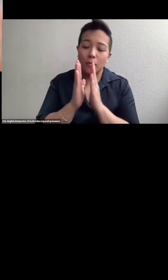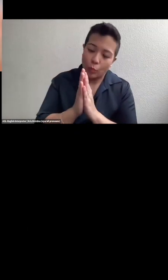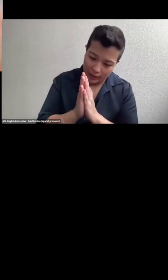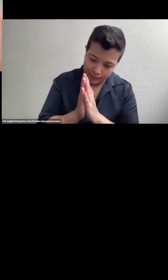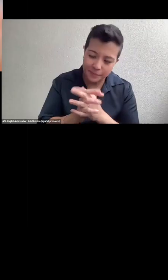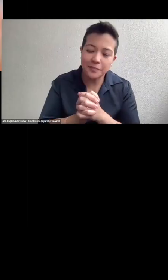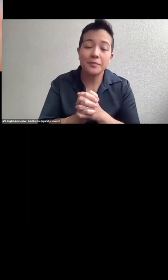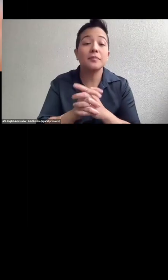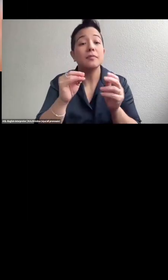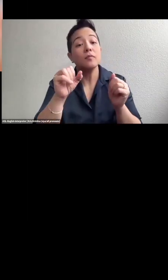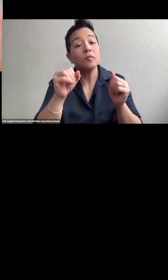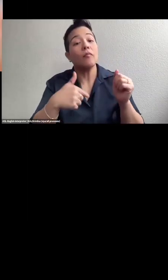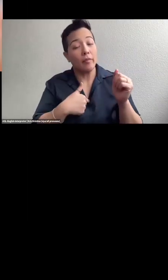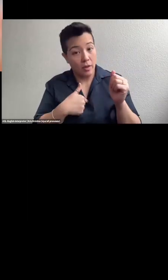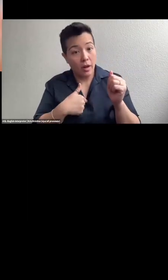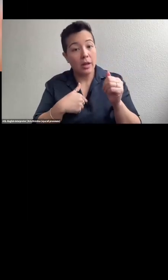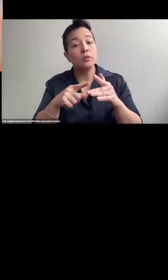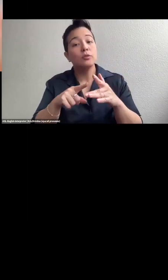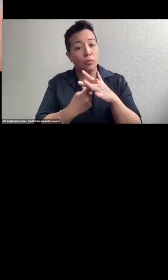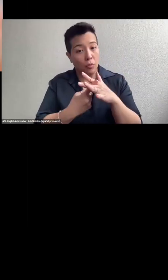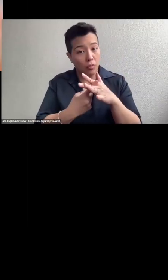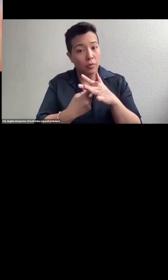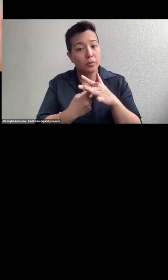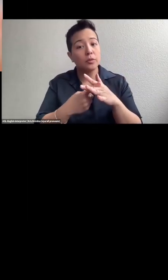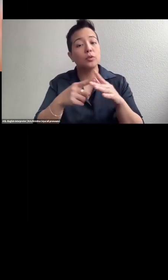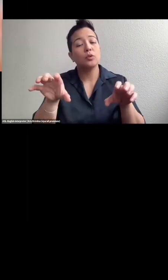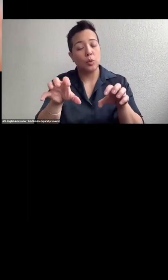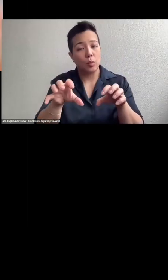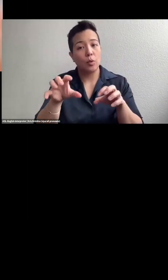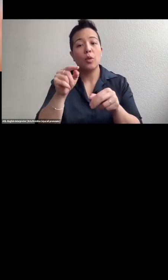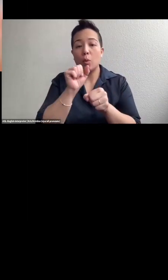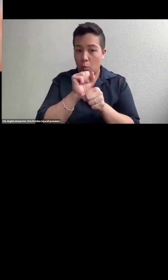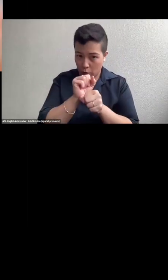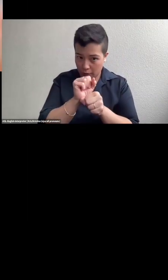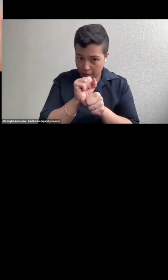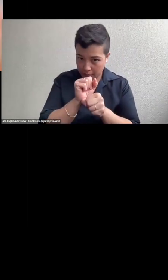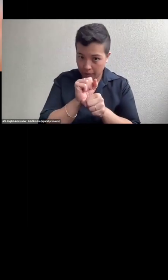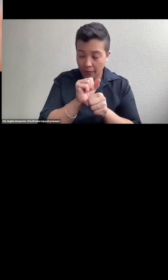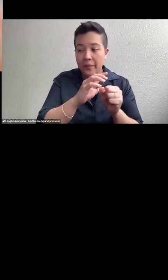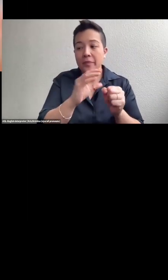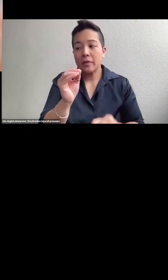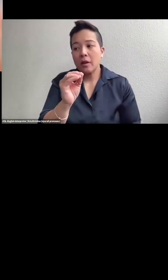so I started started doing the work, um, and, uh,